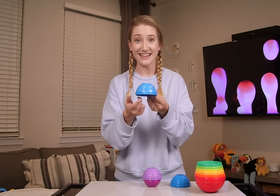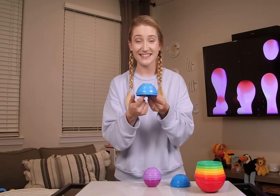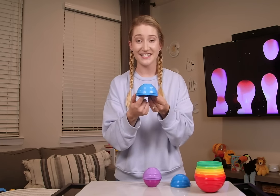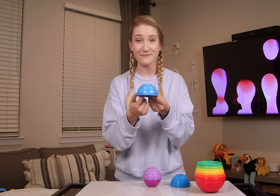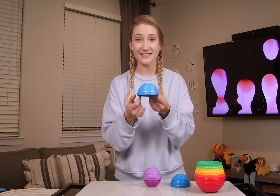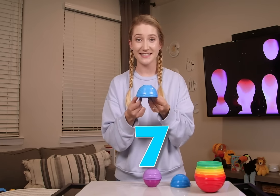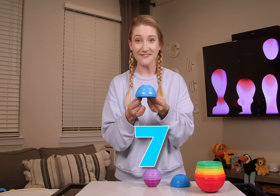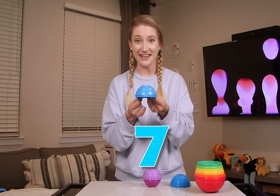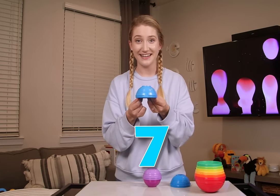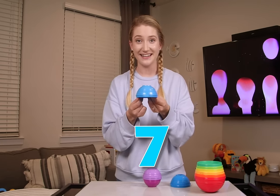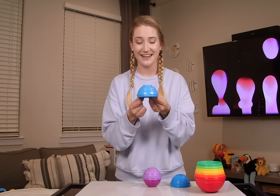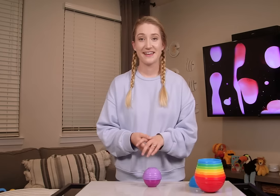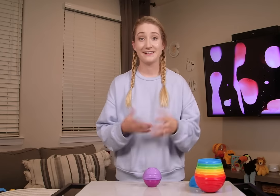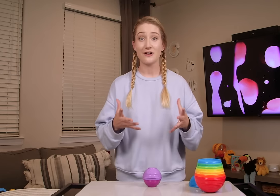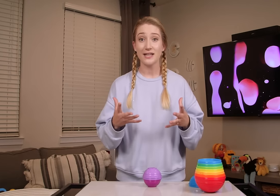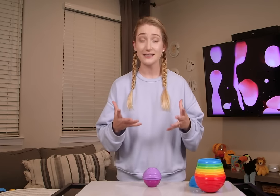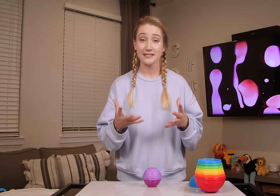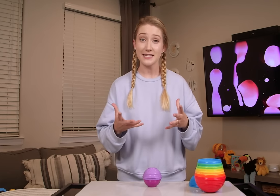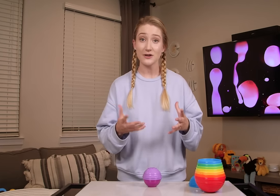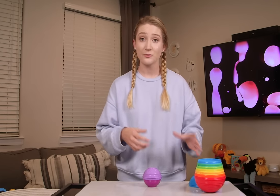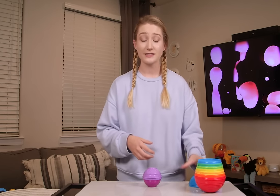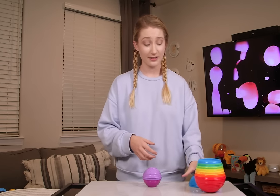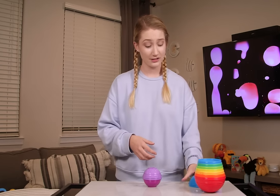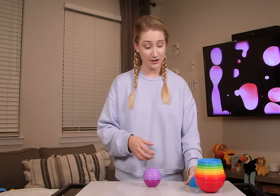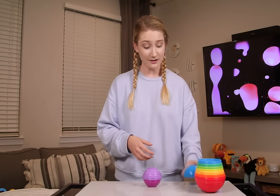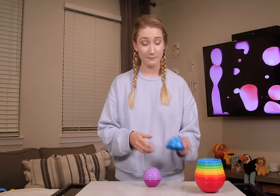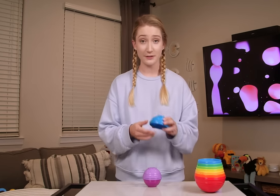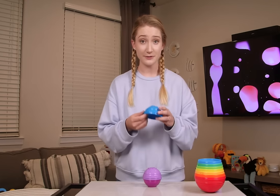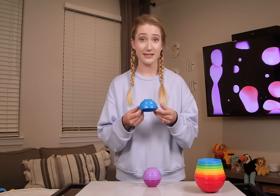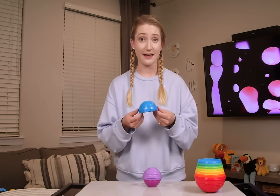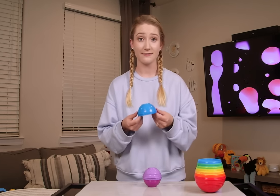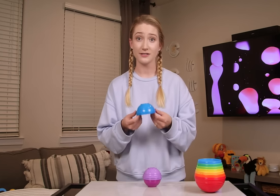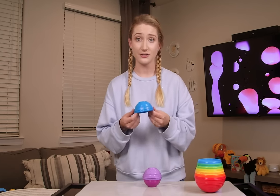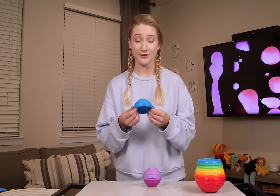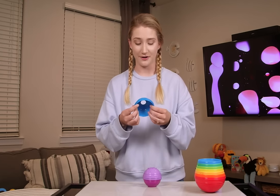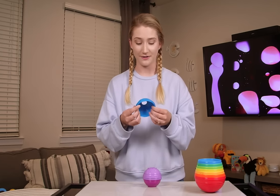That's the number seven! Now let's see what's on the dark blue side of the circle.